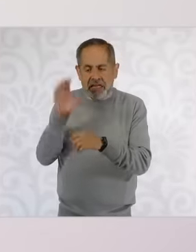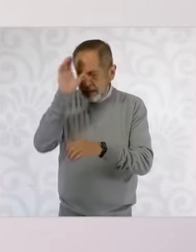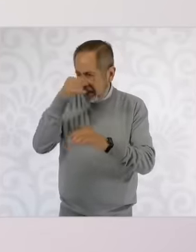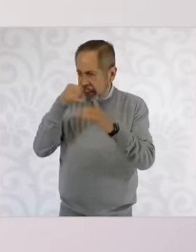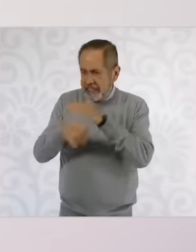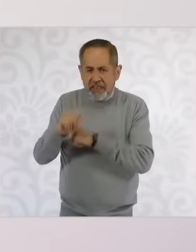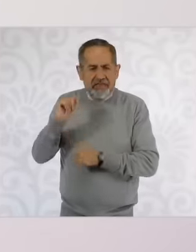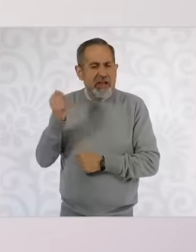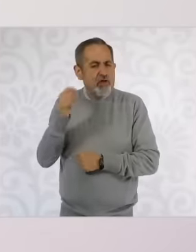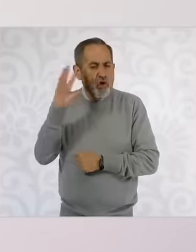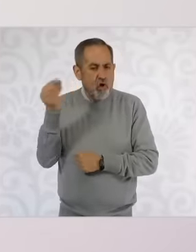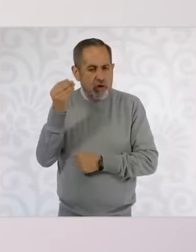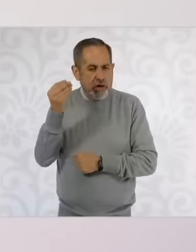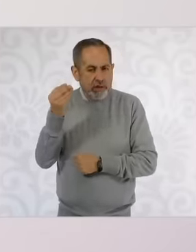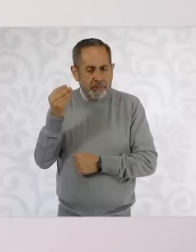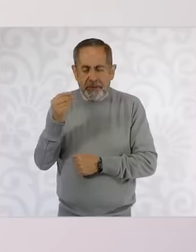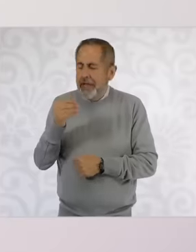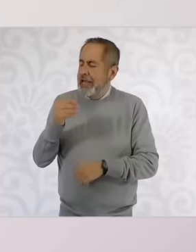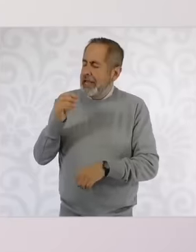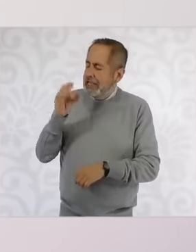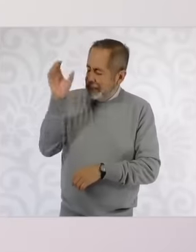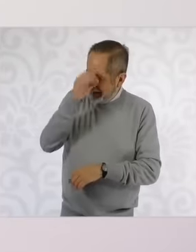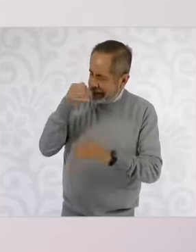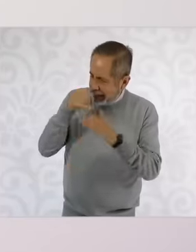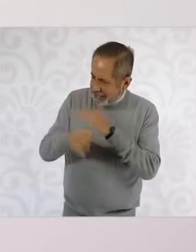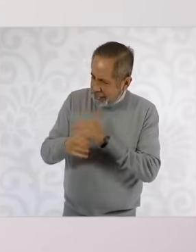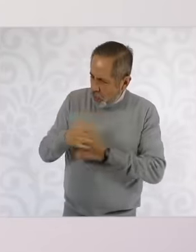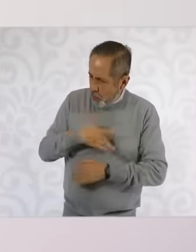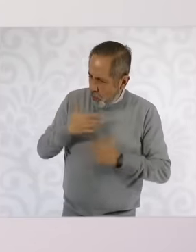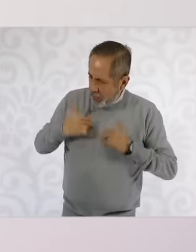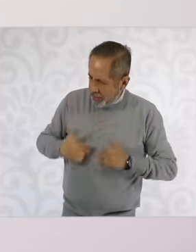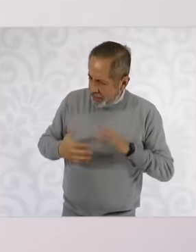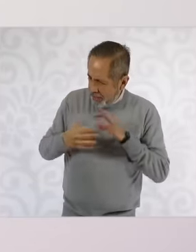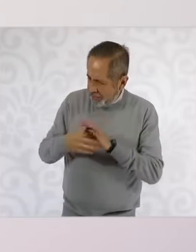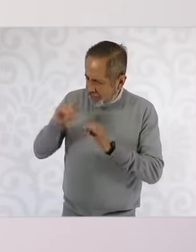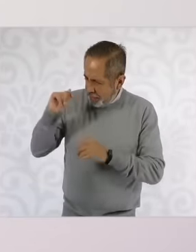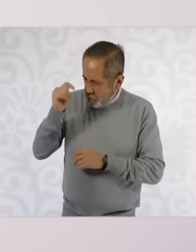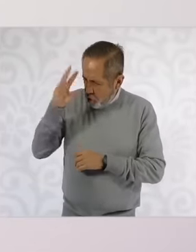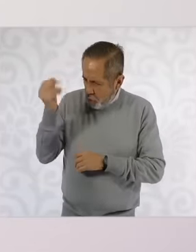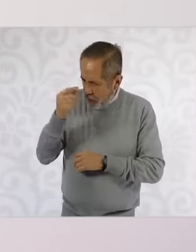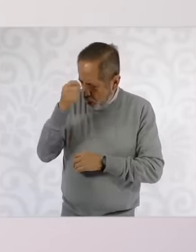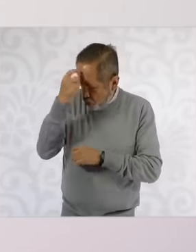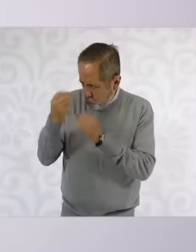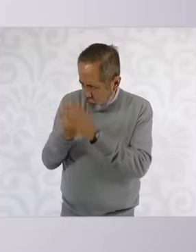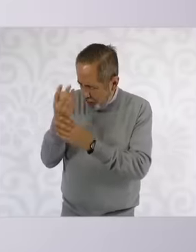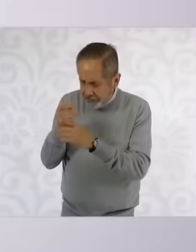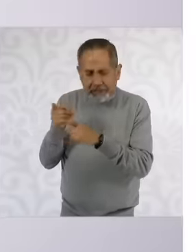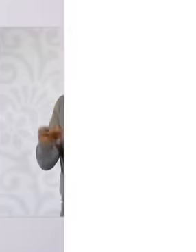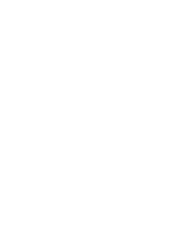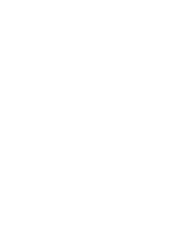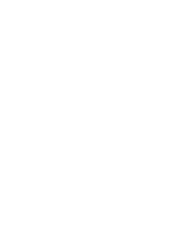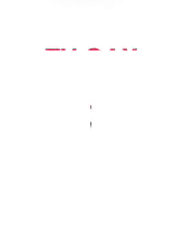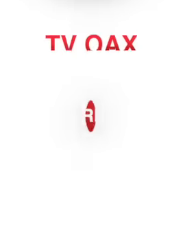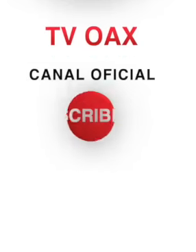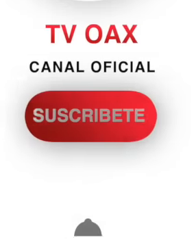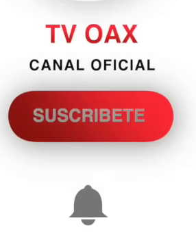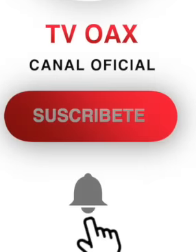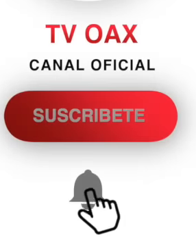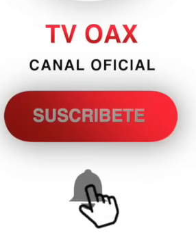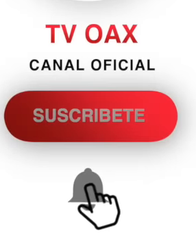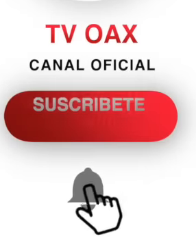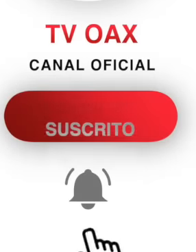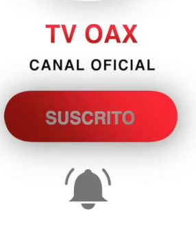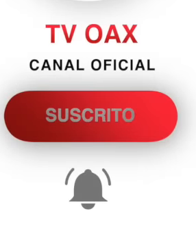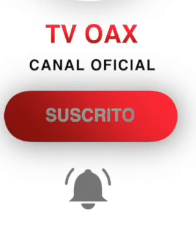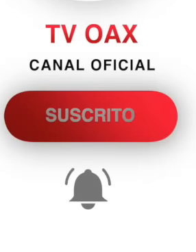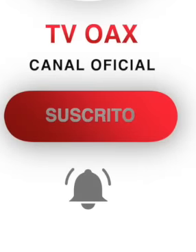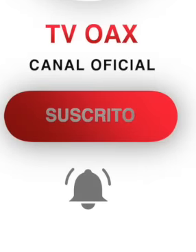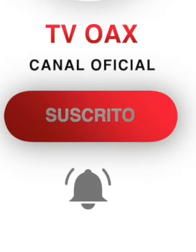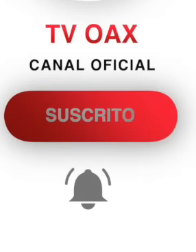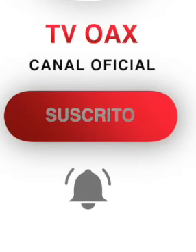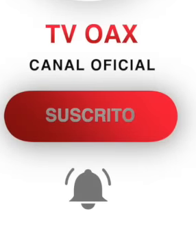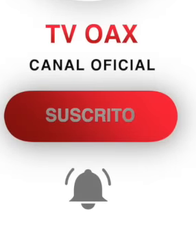humanity, science, humanities, technology, is incorporated. Innovation and with Dr. Rosaura Ruiz and the